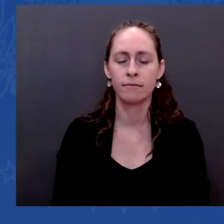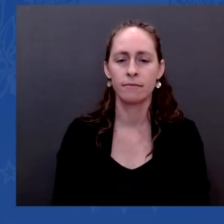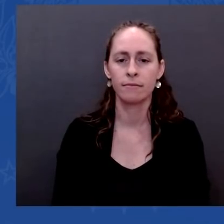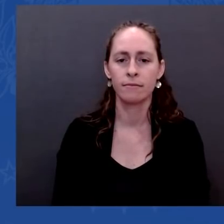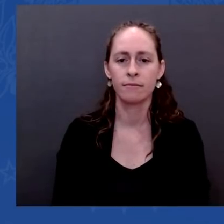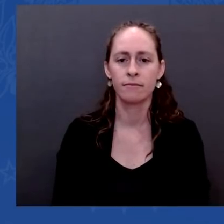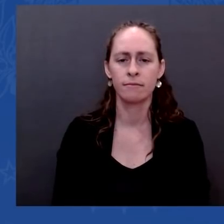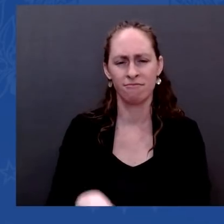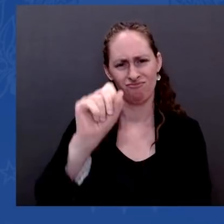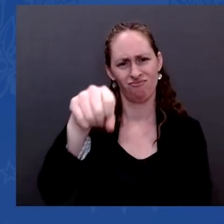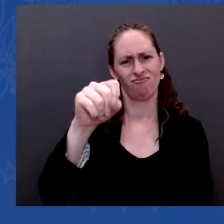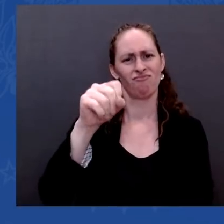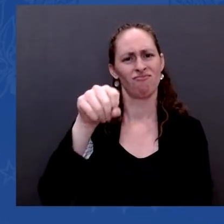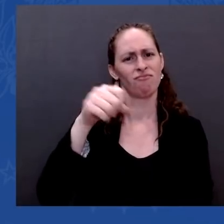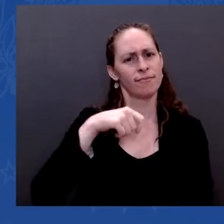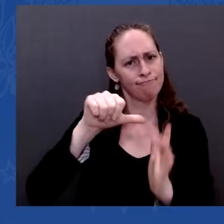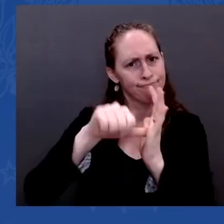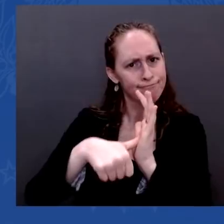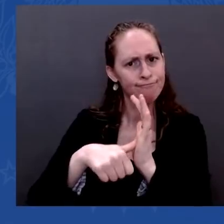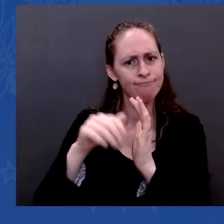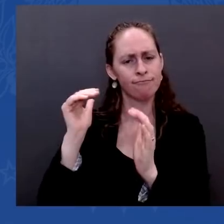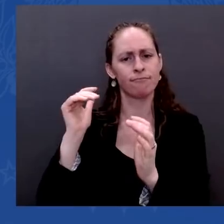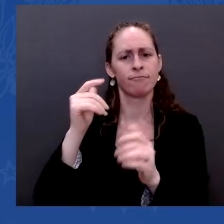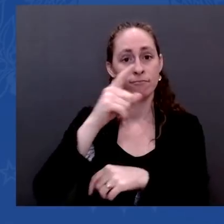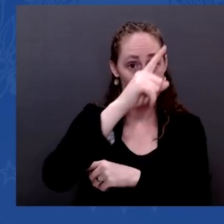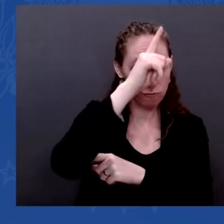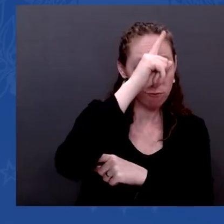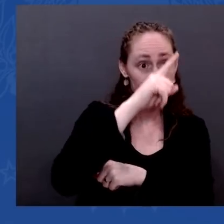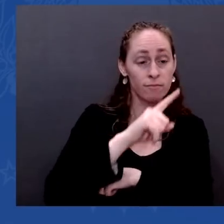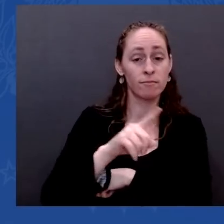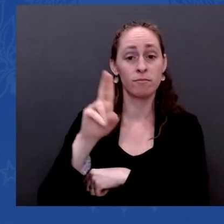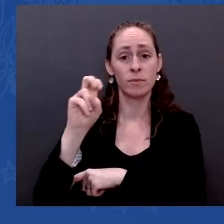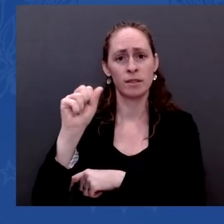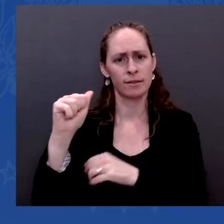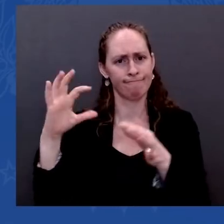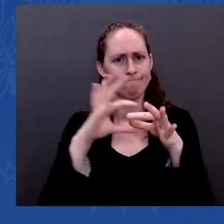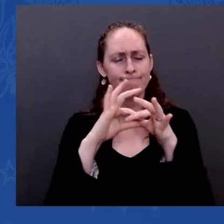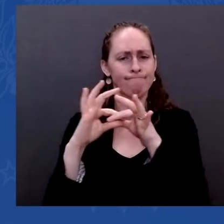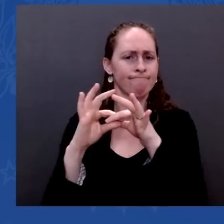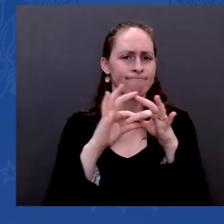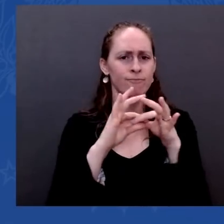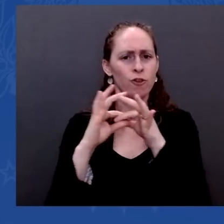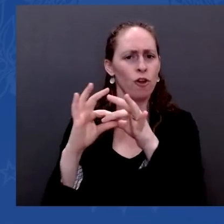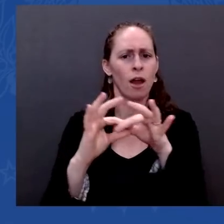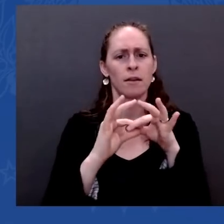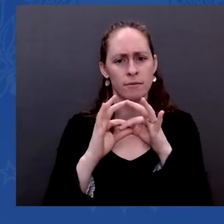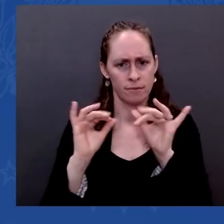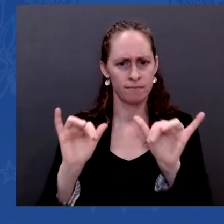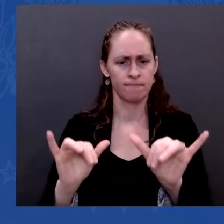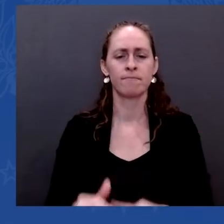is one of the permanent pillars of German policy, and it will be relevant in the future as well --